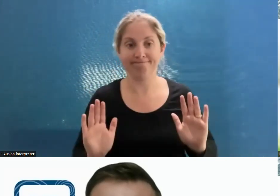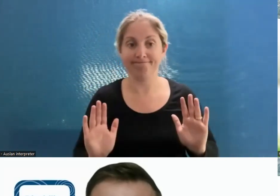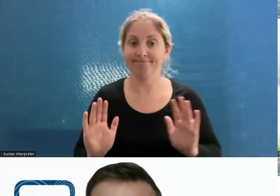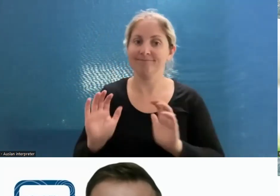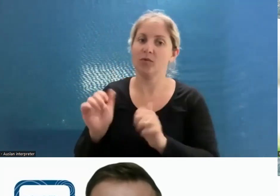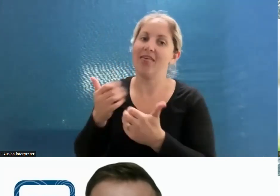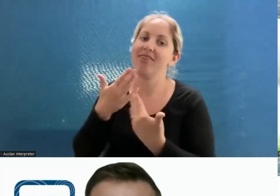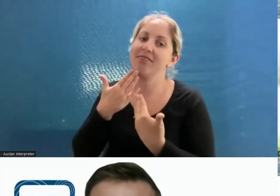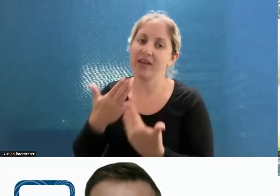Thank you, Nakul.